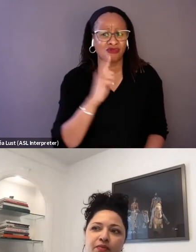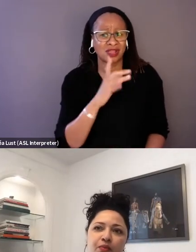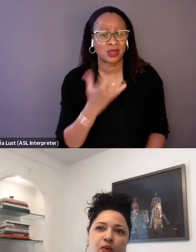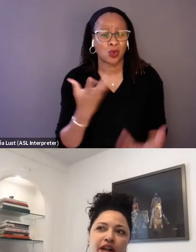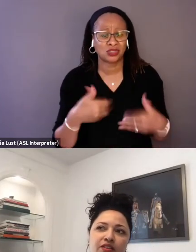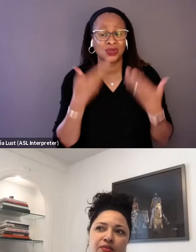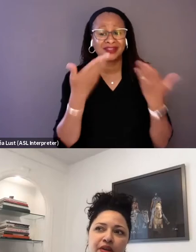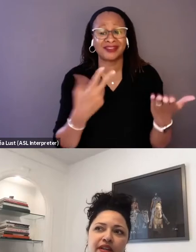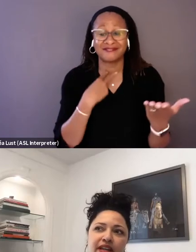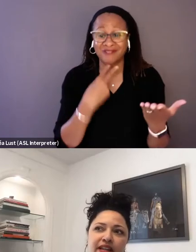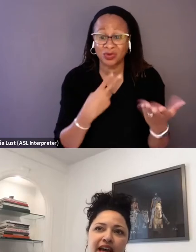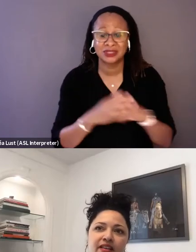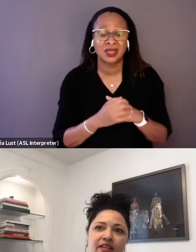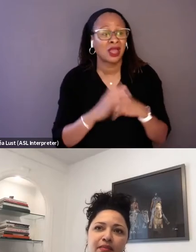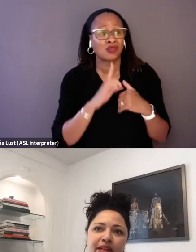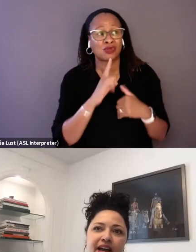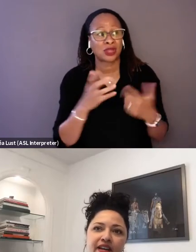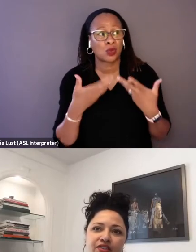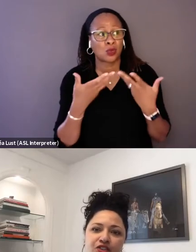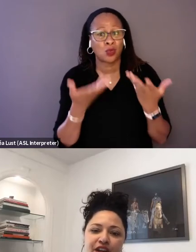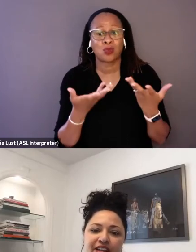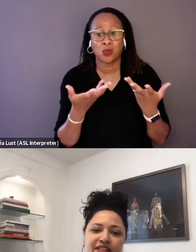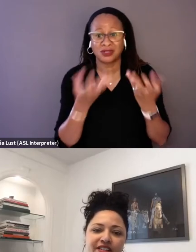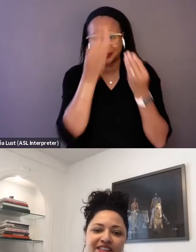and we wanted to really let the black trans